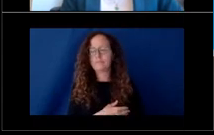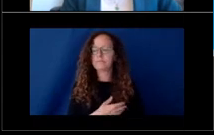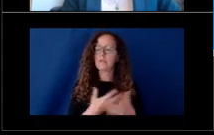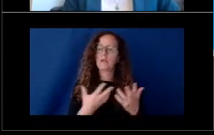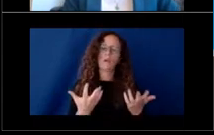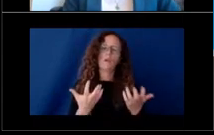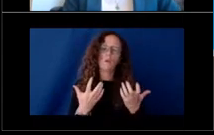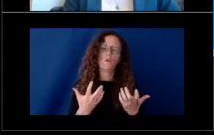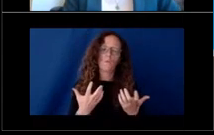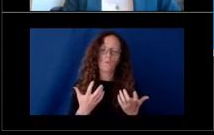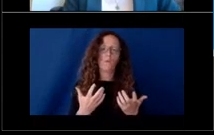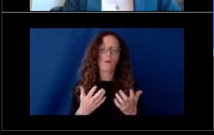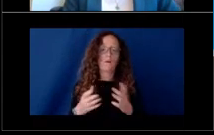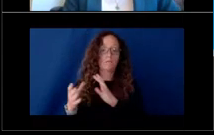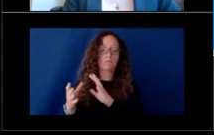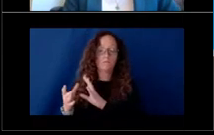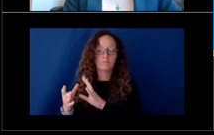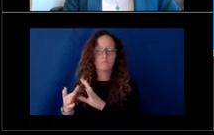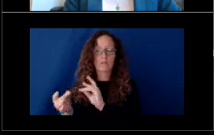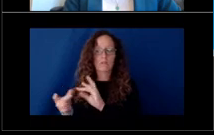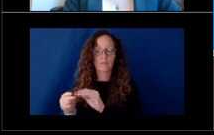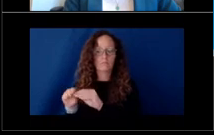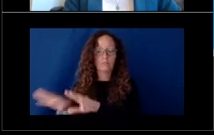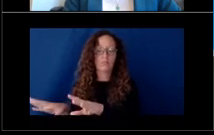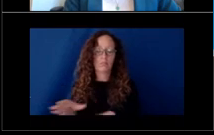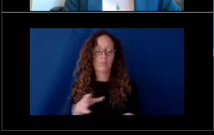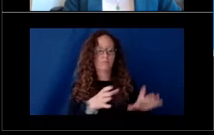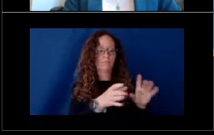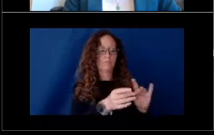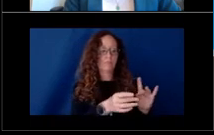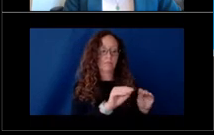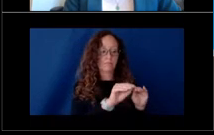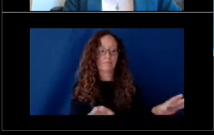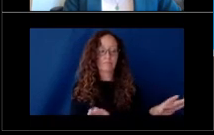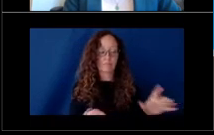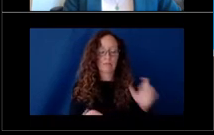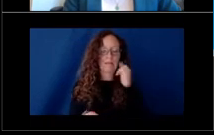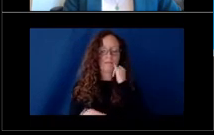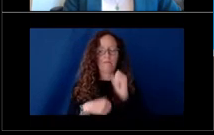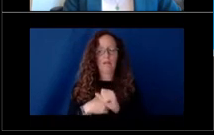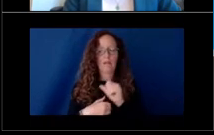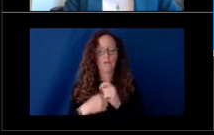getting out. And we do that via what we call impact based support services,